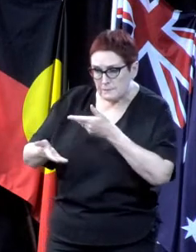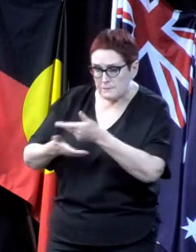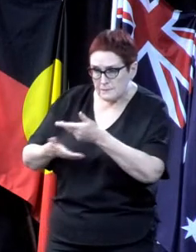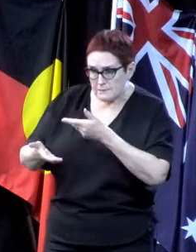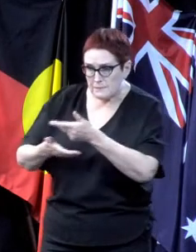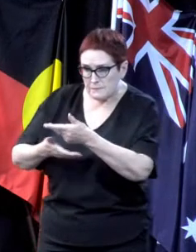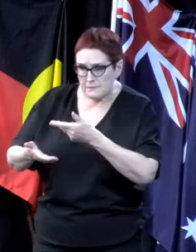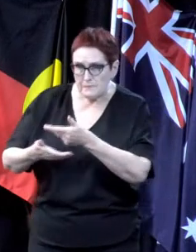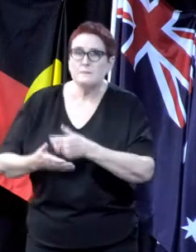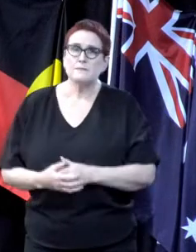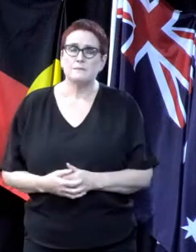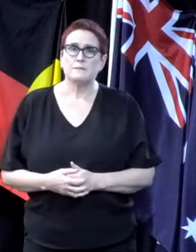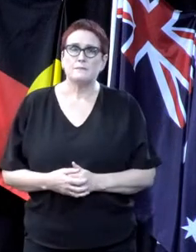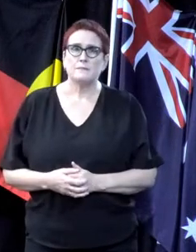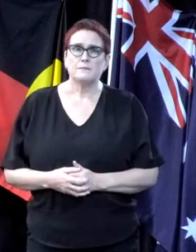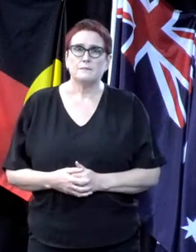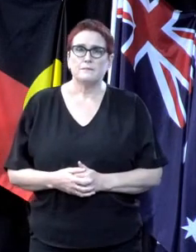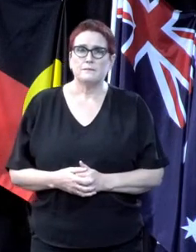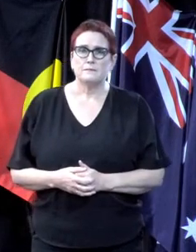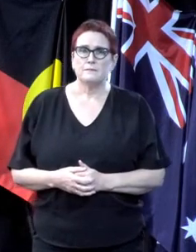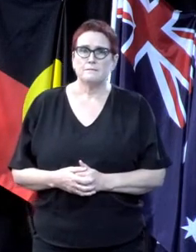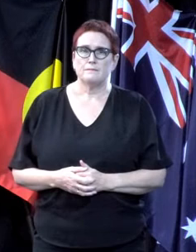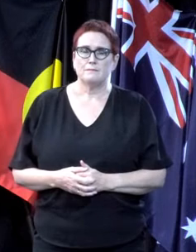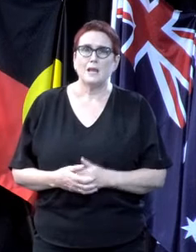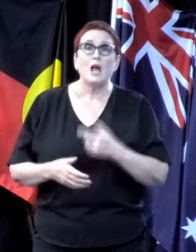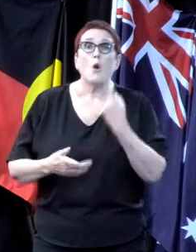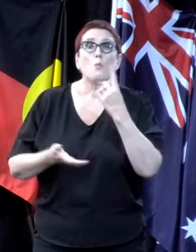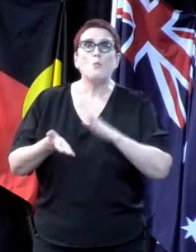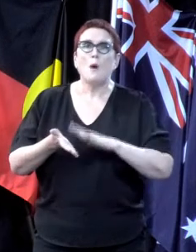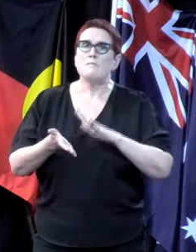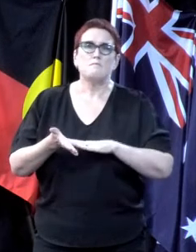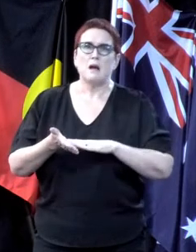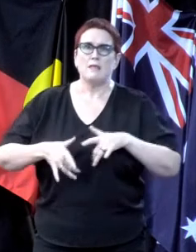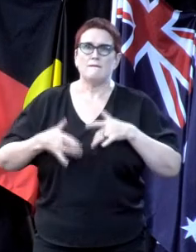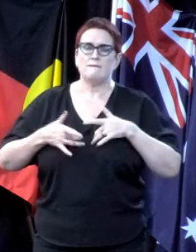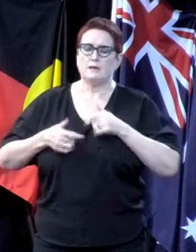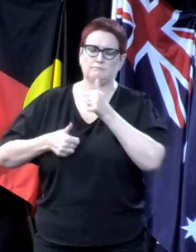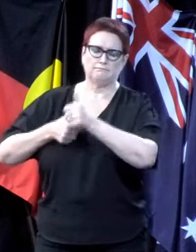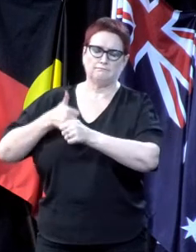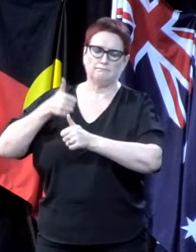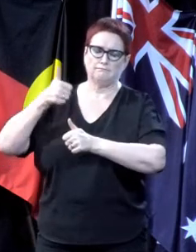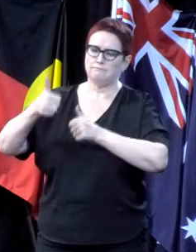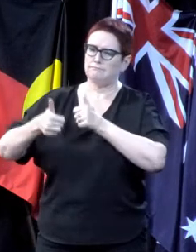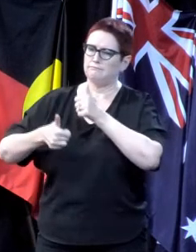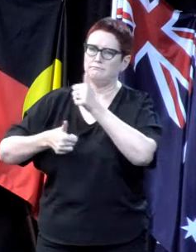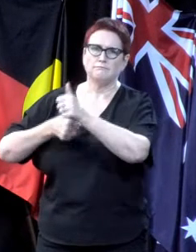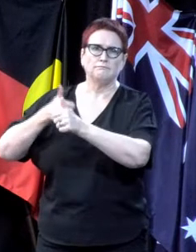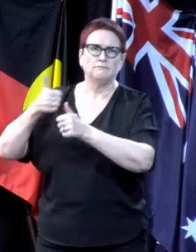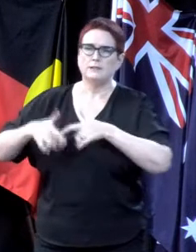that we all need to be covered in gold and that she is holding us in the highest esteem, this parent who is a carer of out-of-home care.